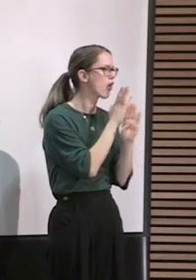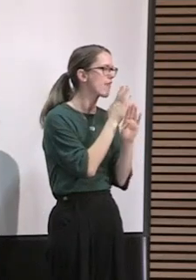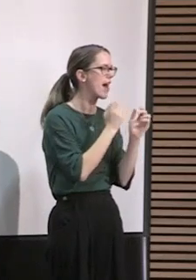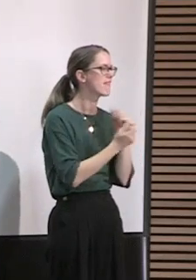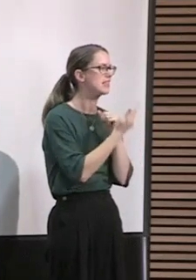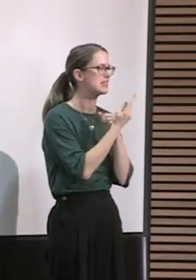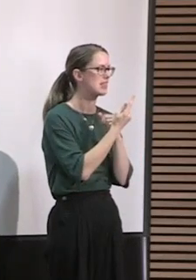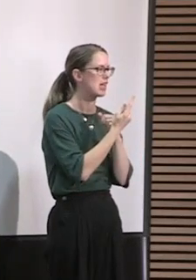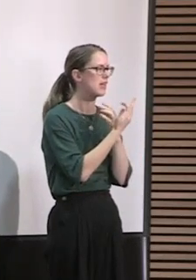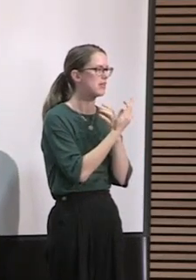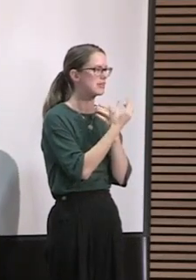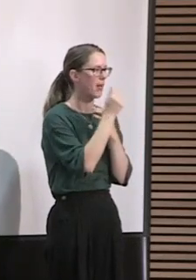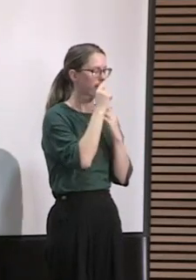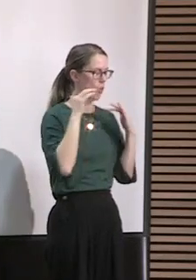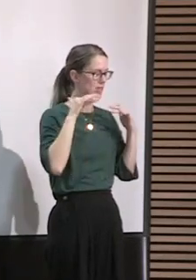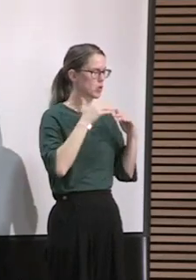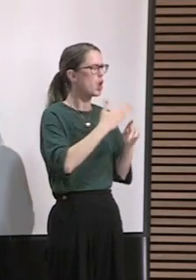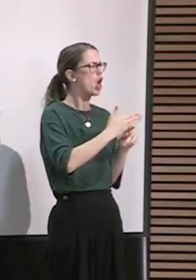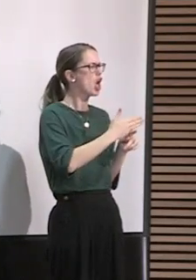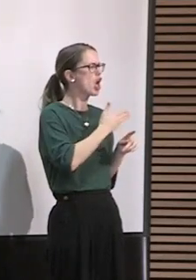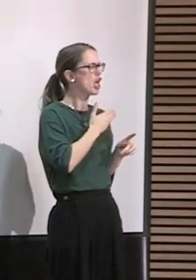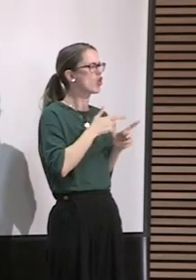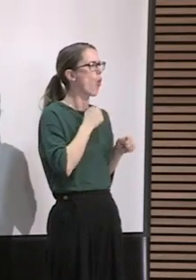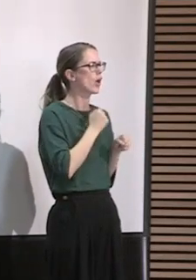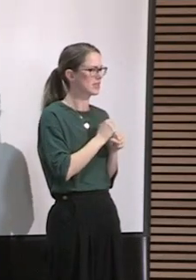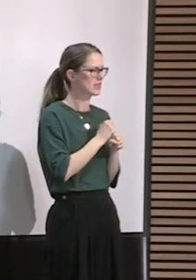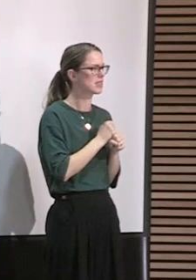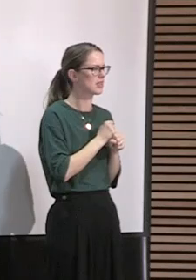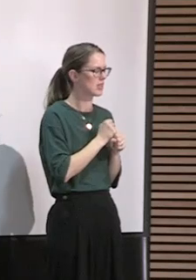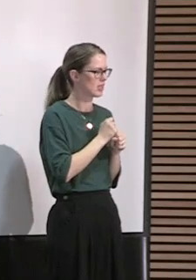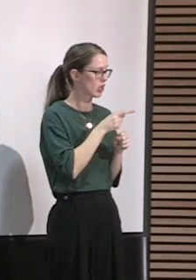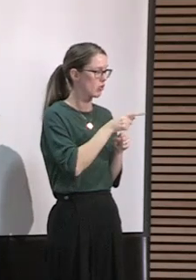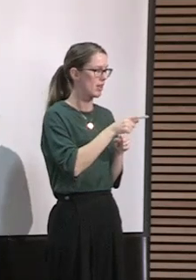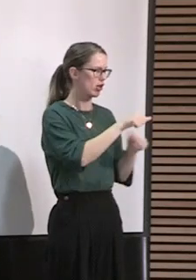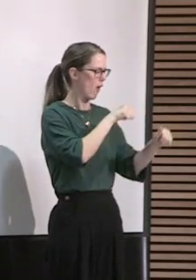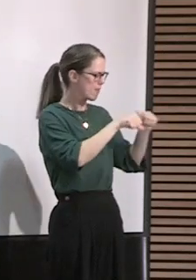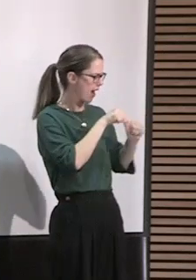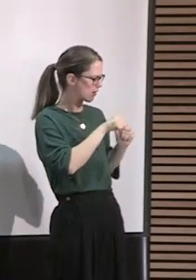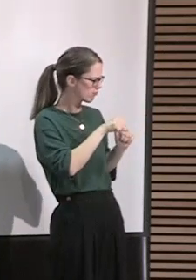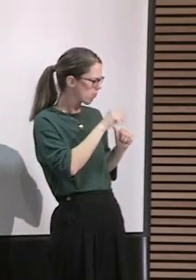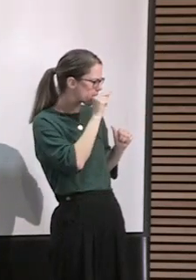been infected, and in fact they are now looking at a private event at which a